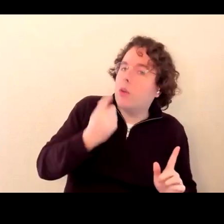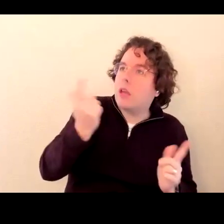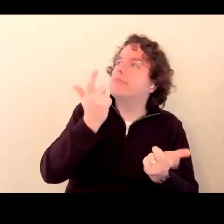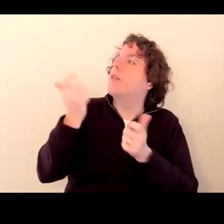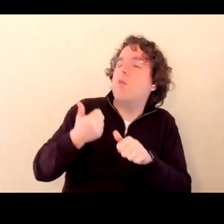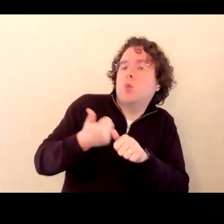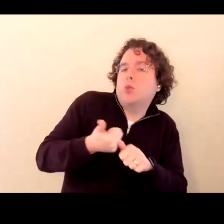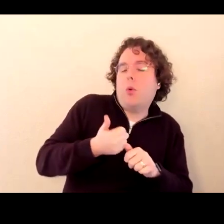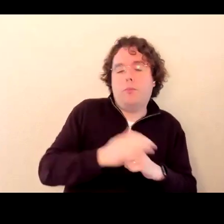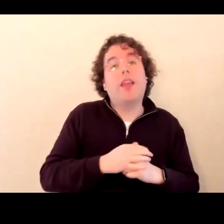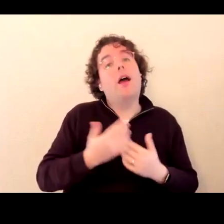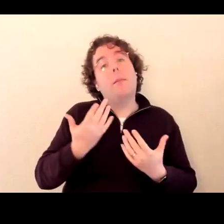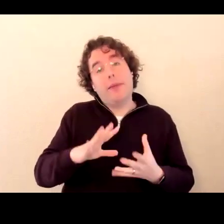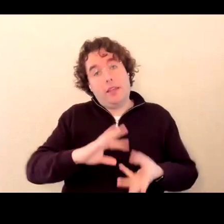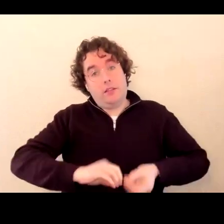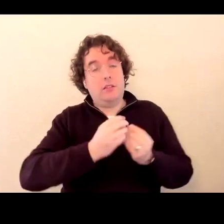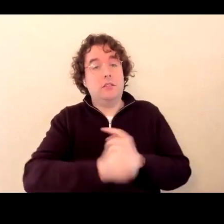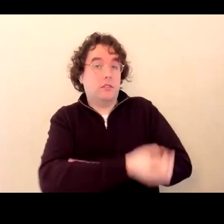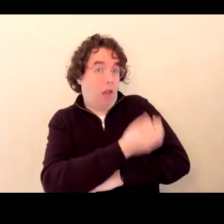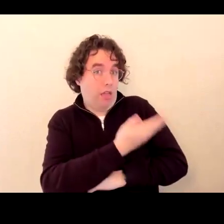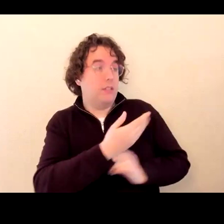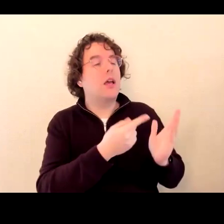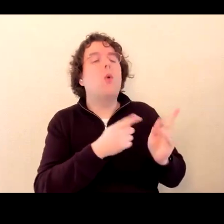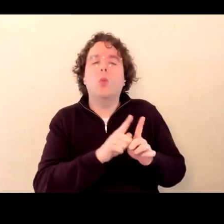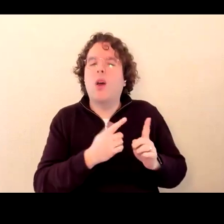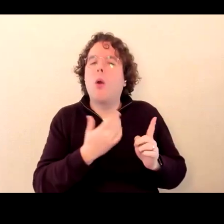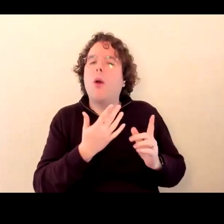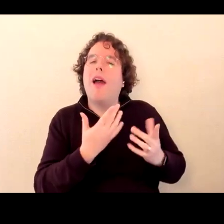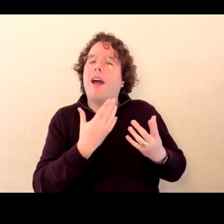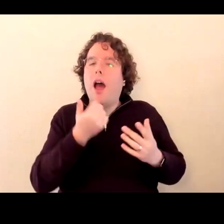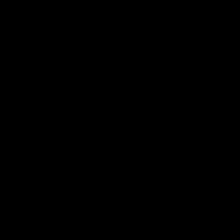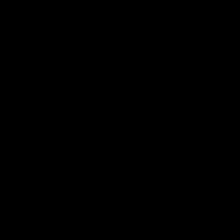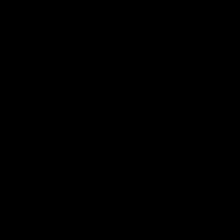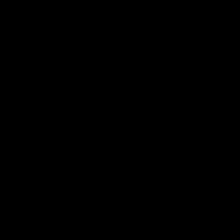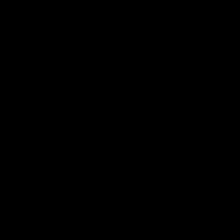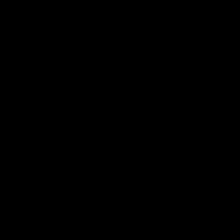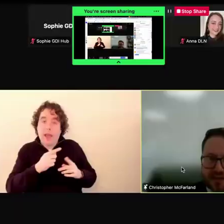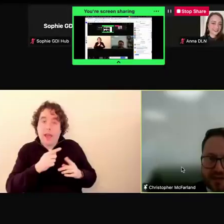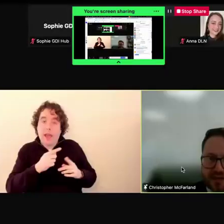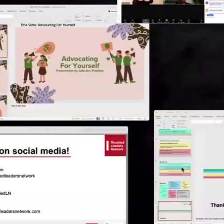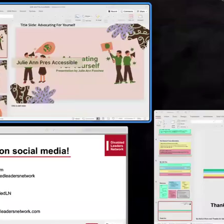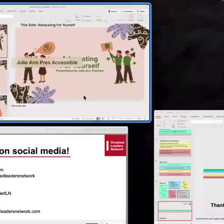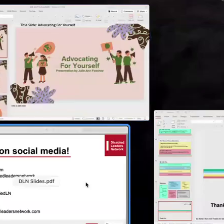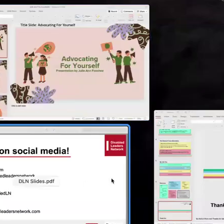Trust they can be circulated. But it'd be helpful, I believe, Louise, if you could share those slides for me. I'll try and talk people